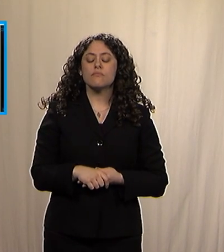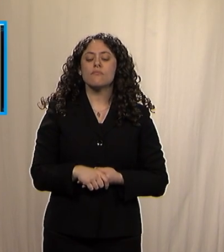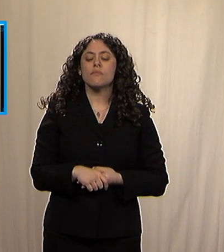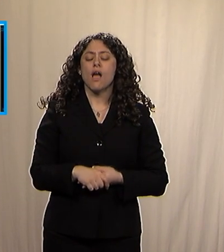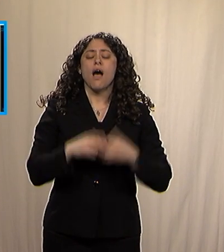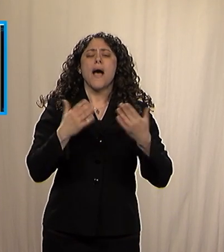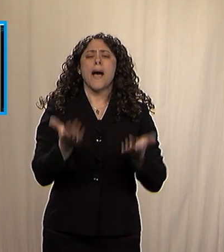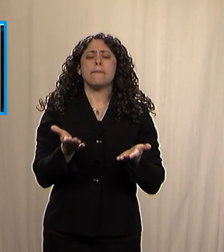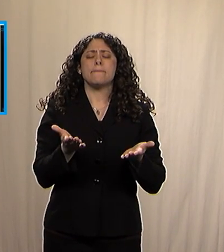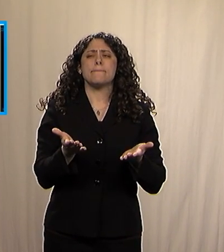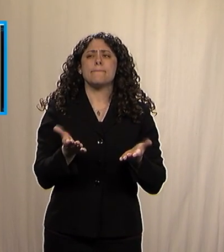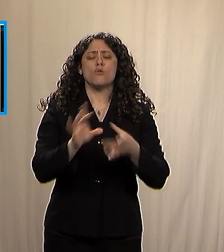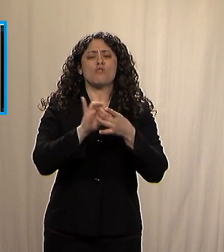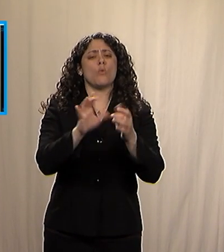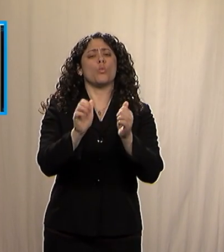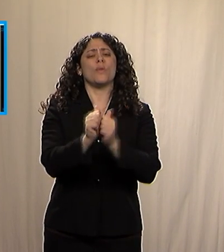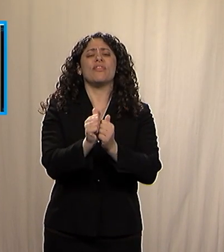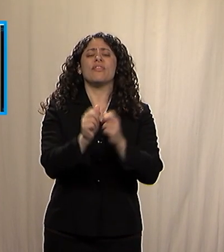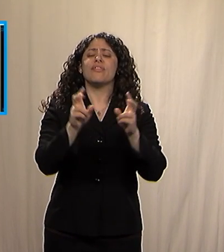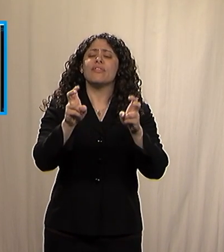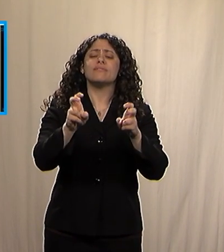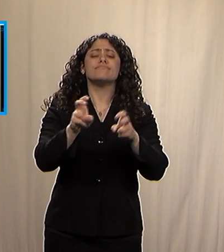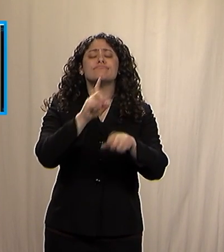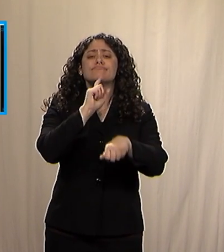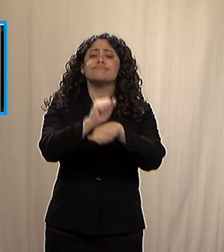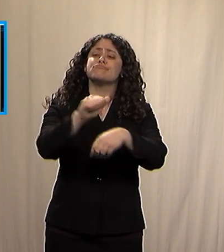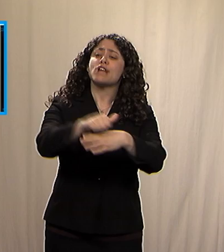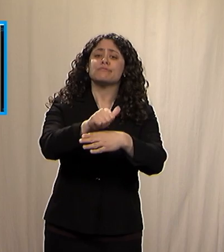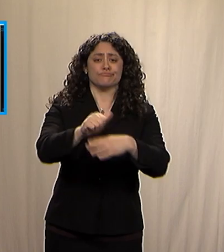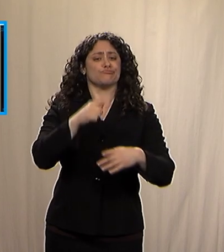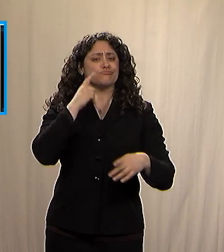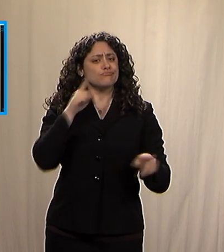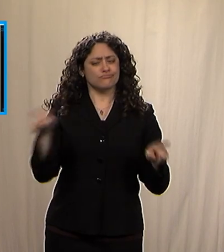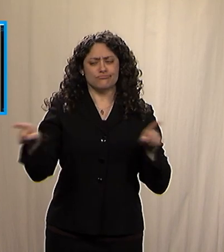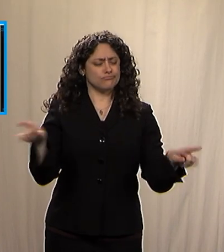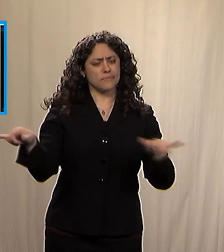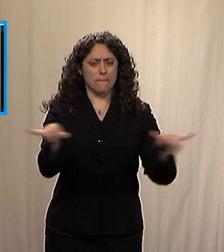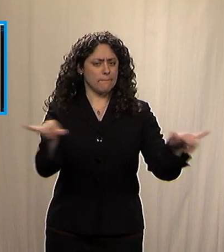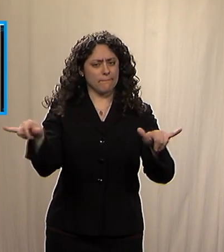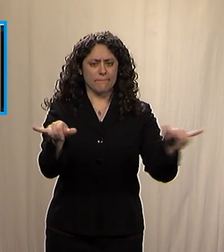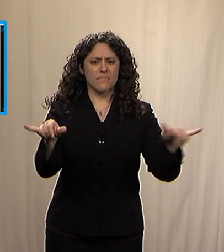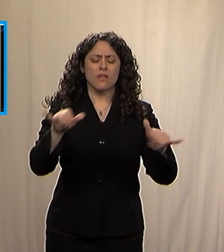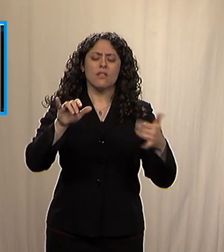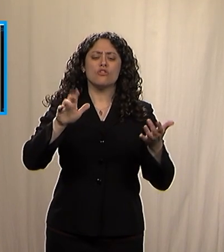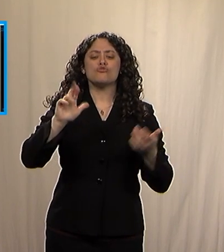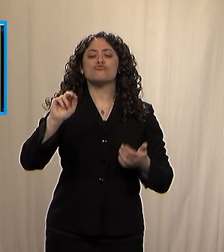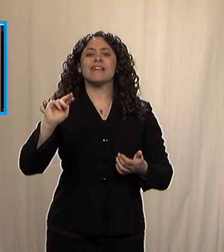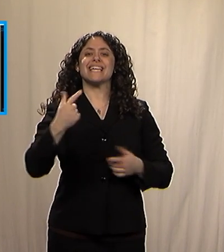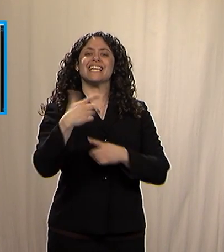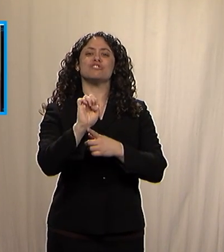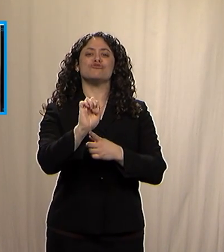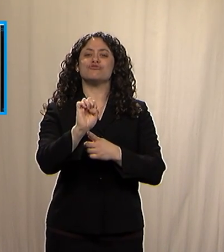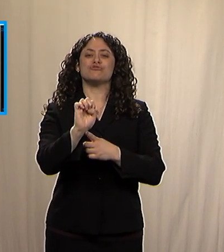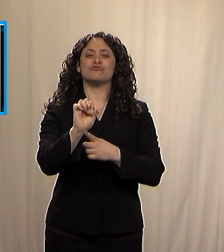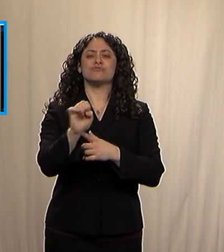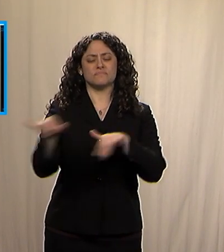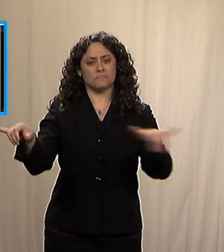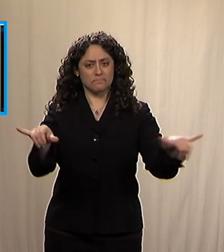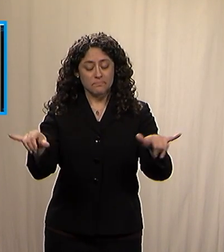I think the same range exists in both countries. There are some people who have very, very strict ideas